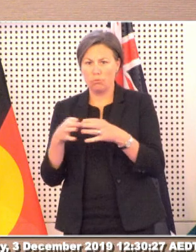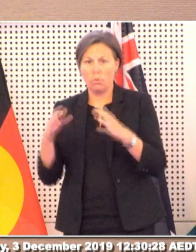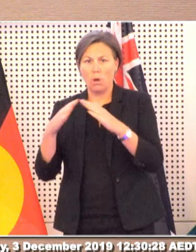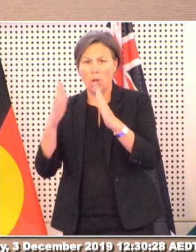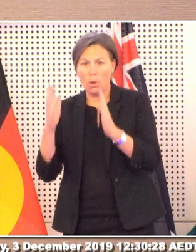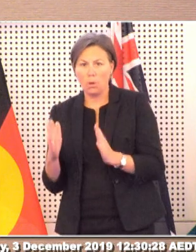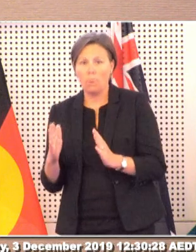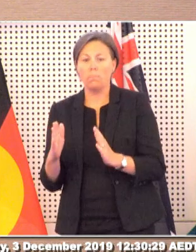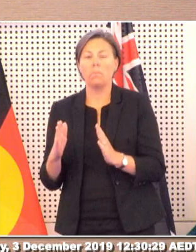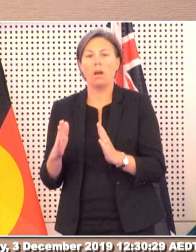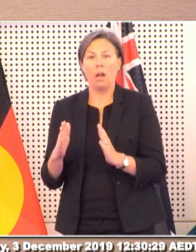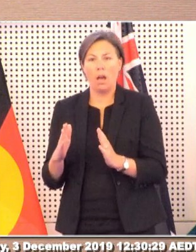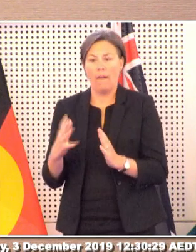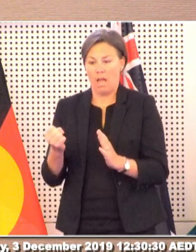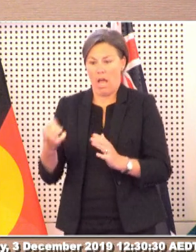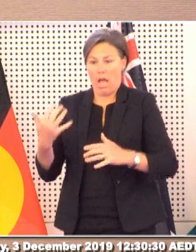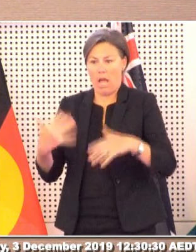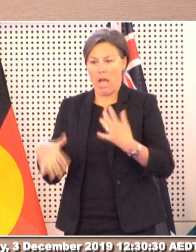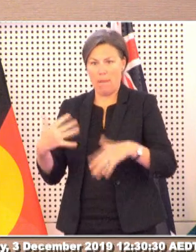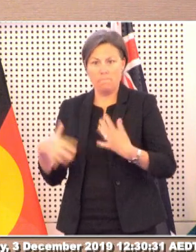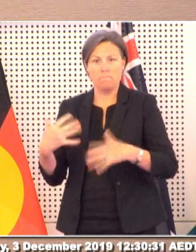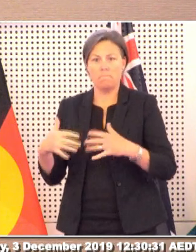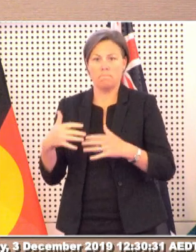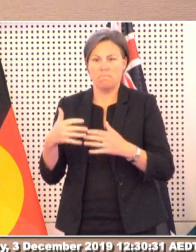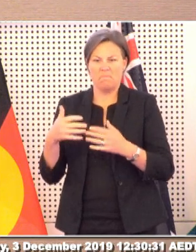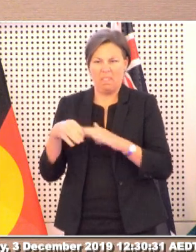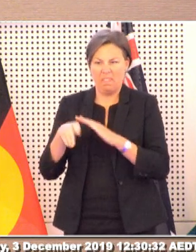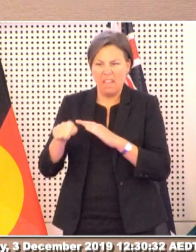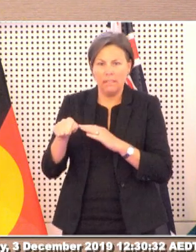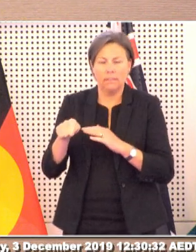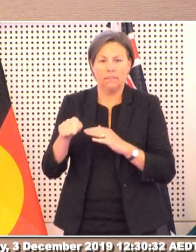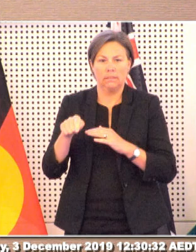controlled, and the importance of the grassroots involvement of people with